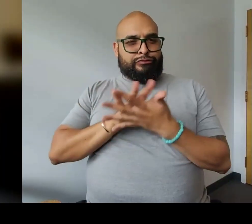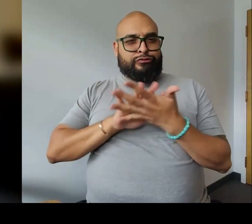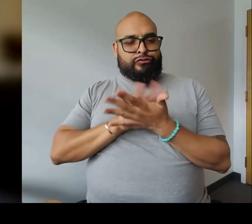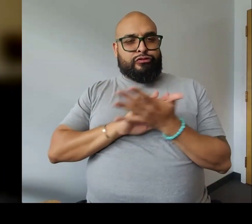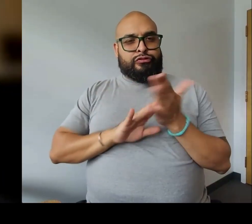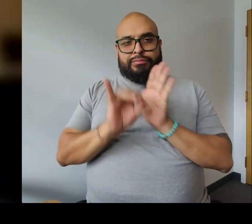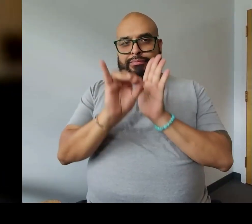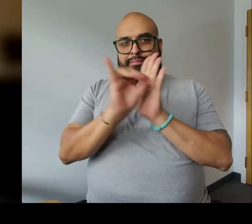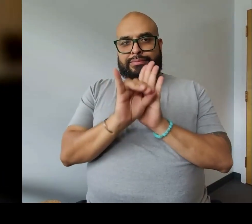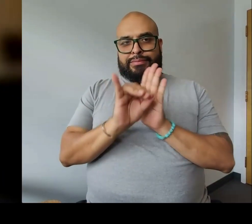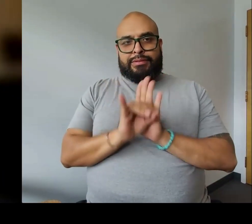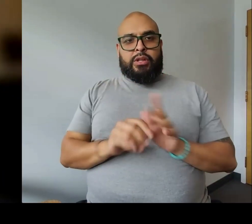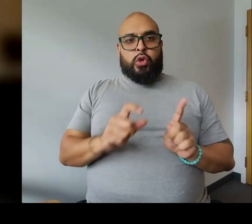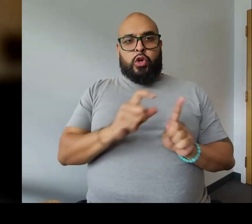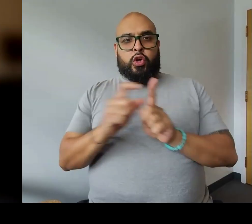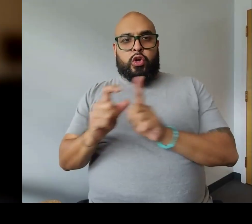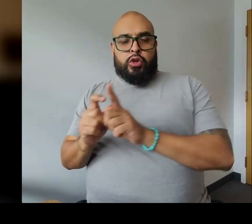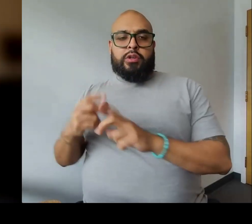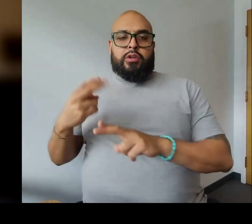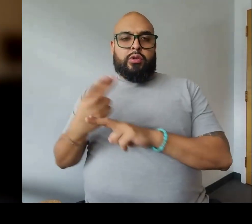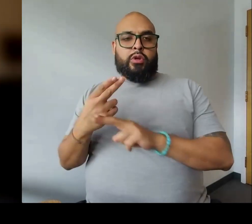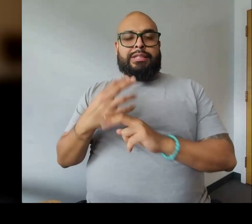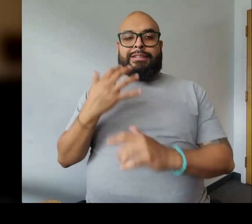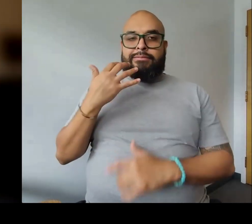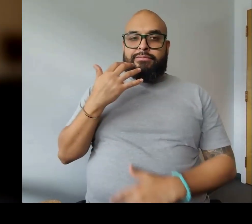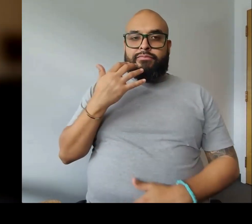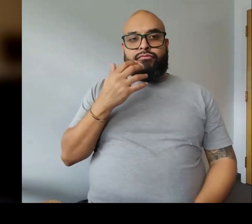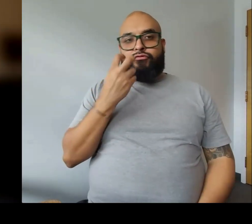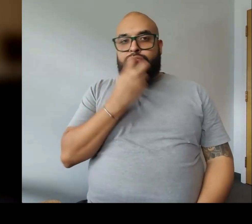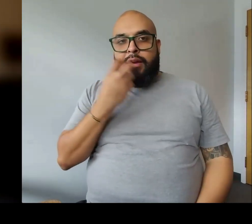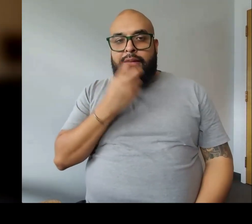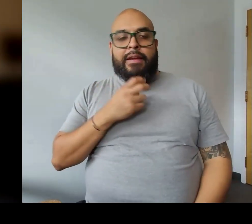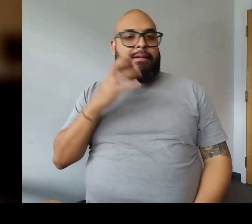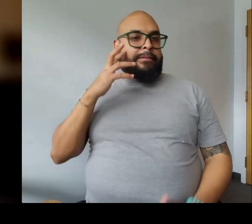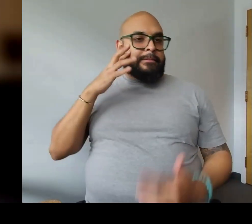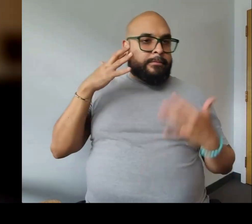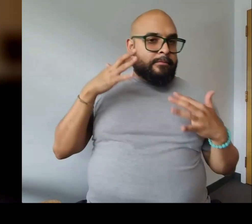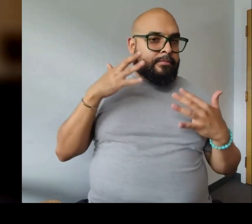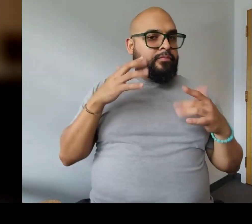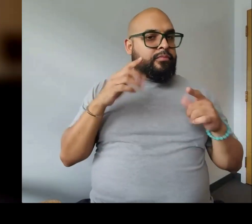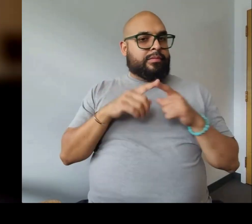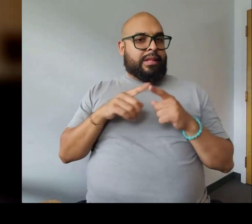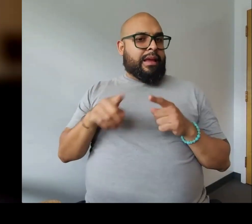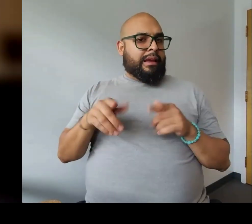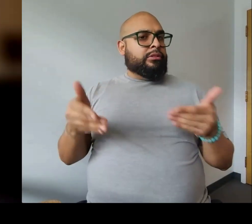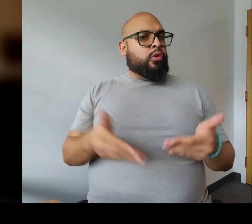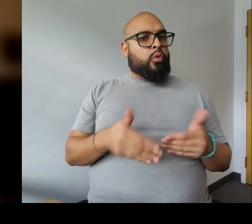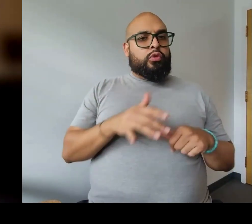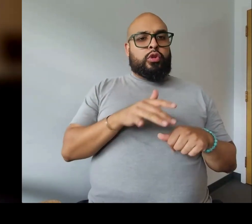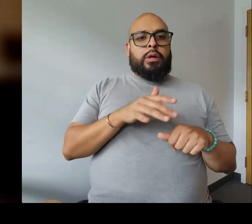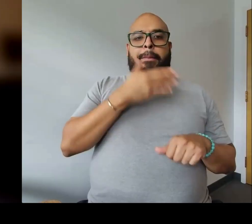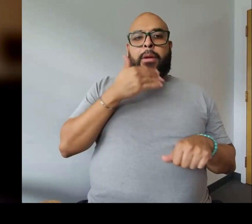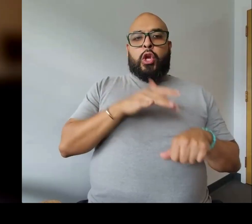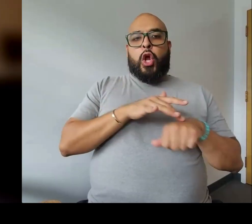Difficulty with rhyming words and showing little interest in trying to read are better early indicators of reading problems.